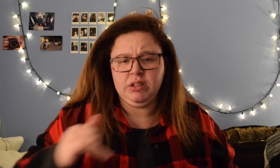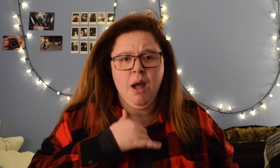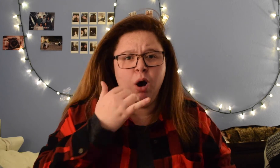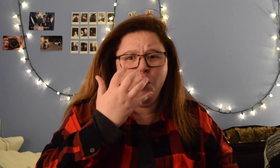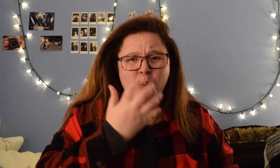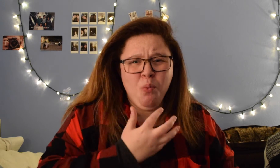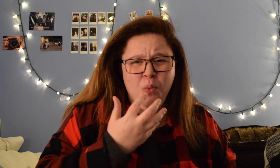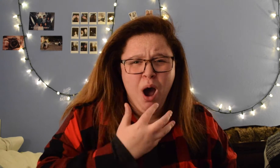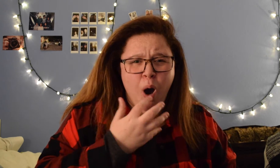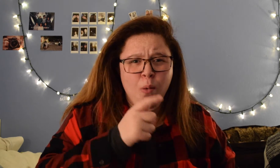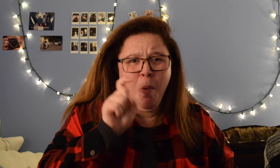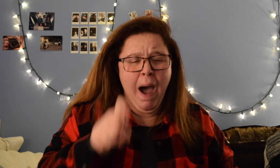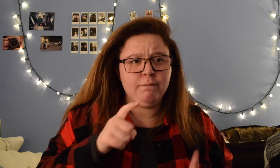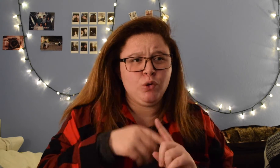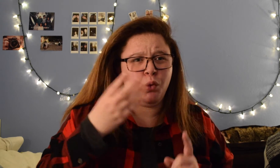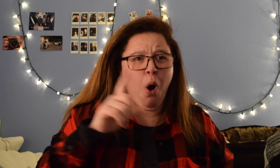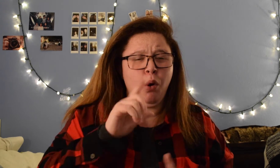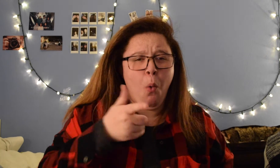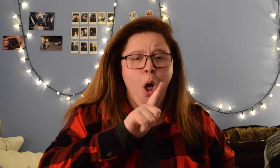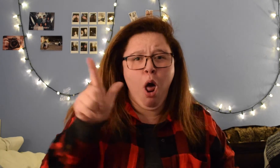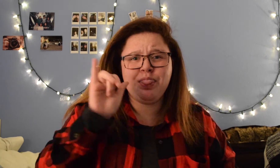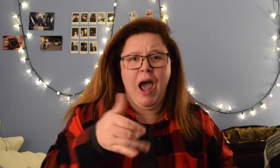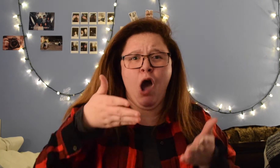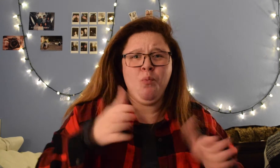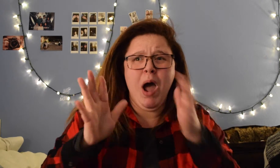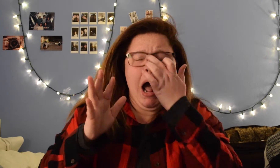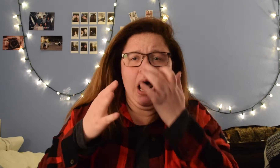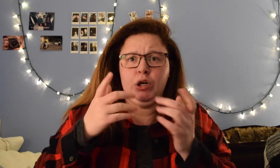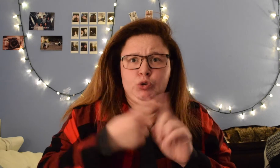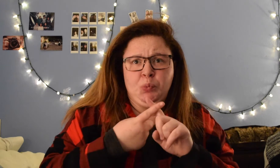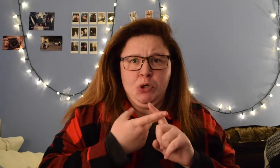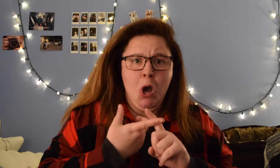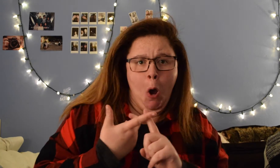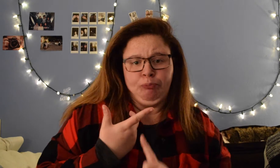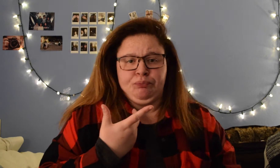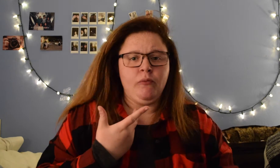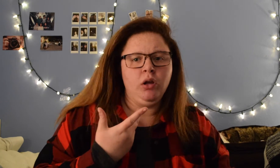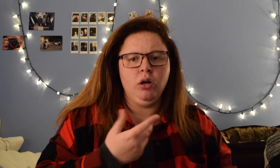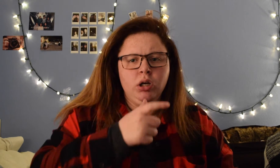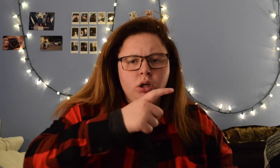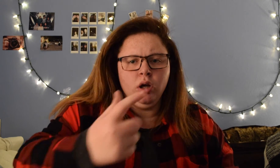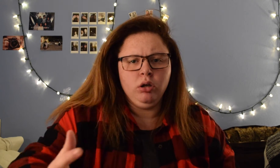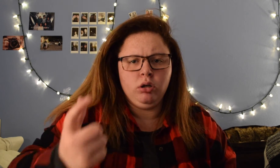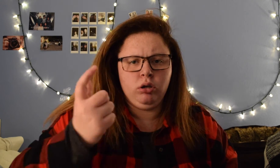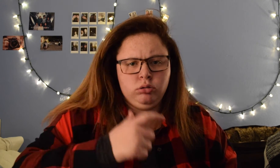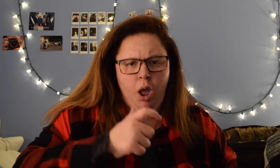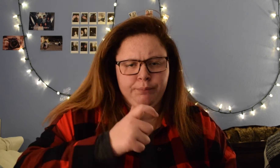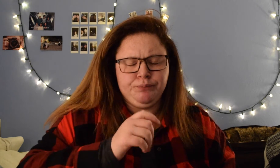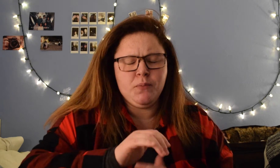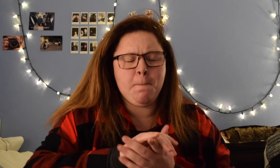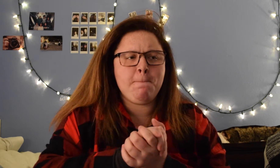I was like wow you had to go the whole way to offend me whatsoever. NOT NECESSARY